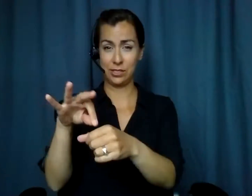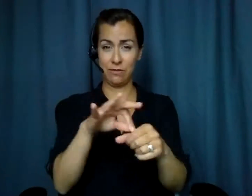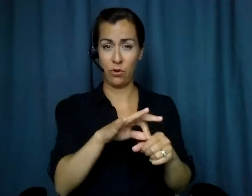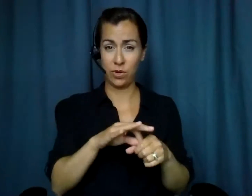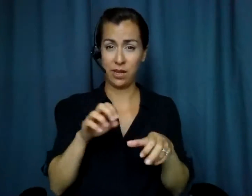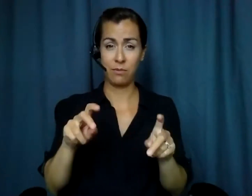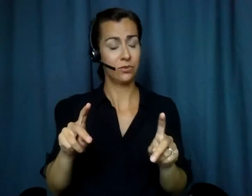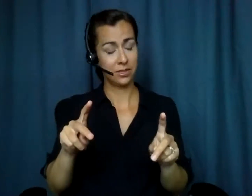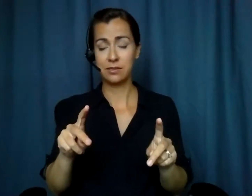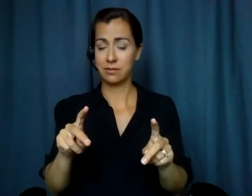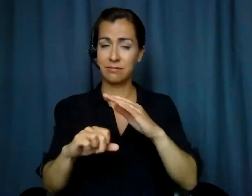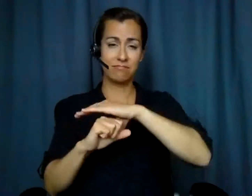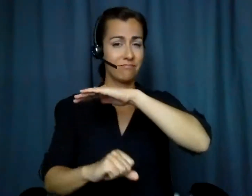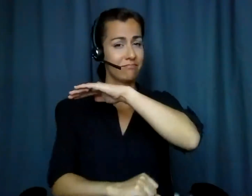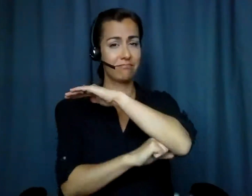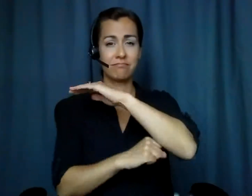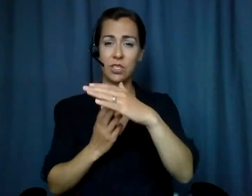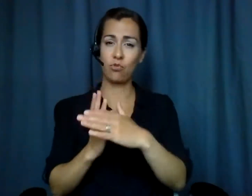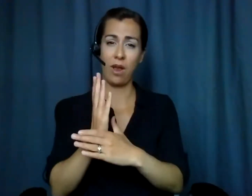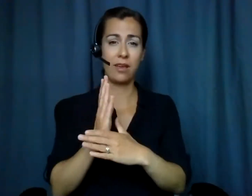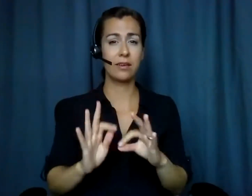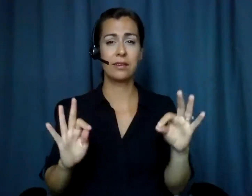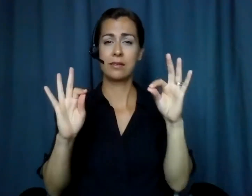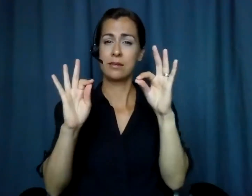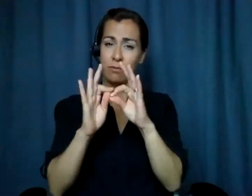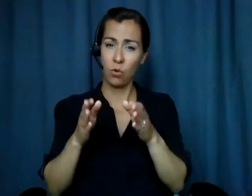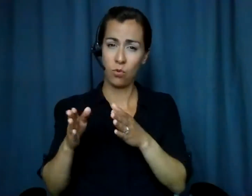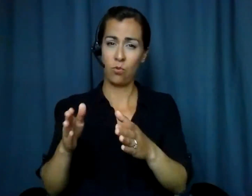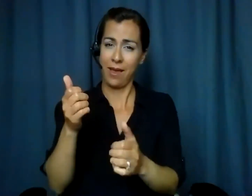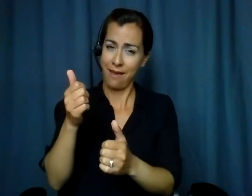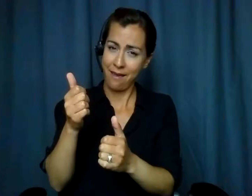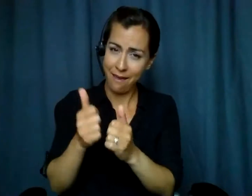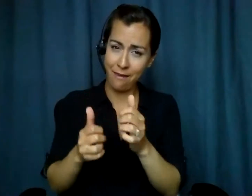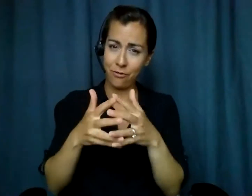where we can often see her in the city in her power chair. So I will now turn it